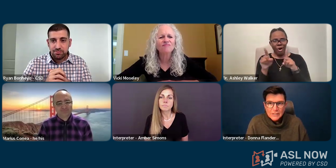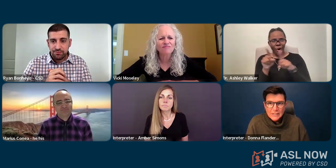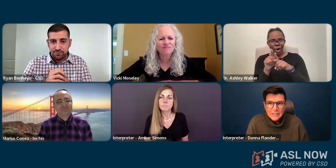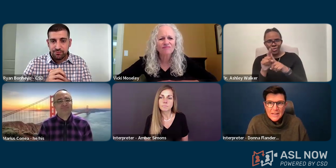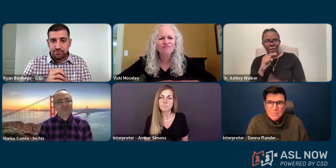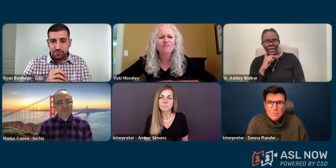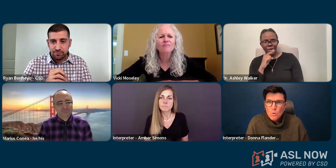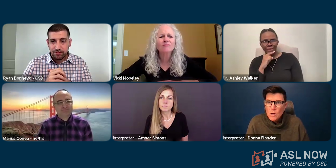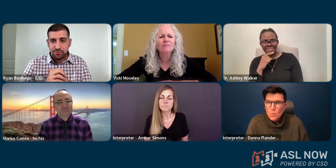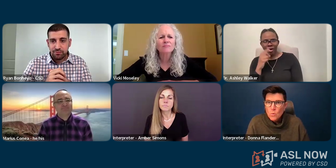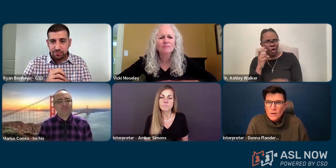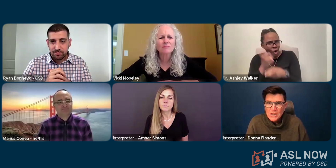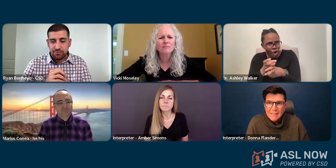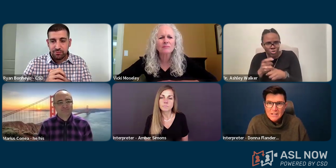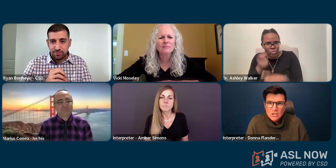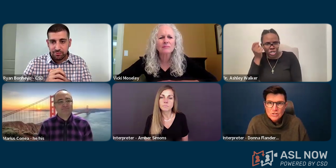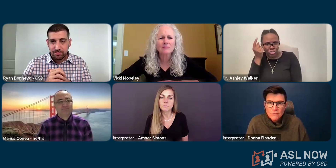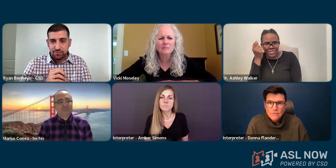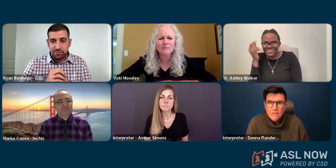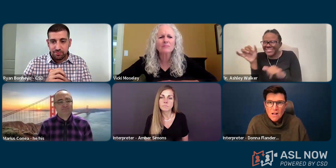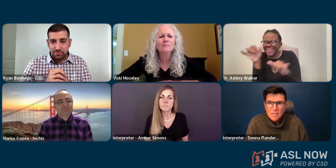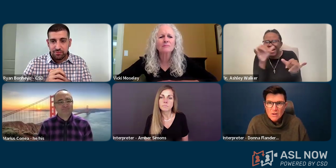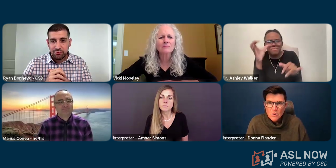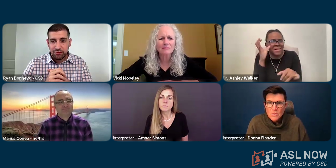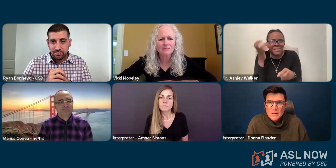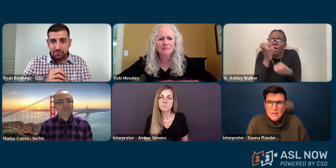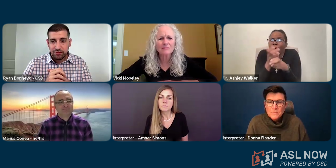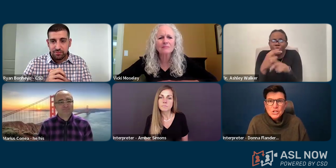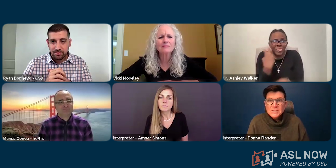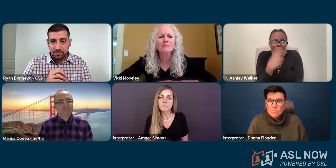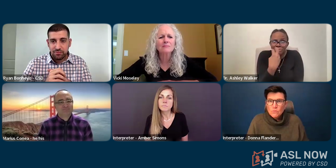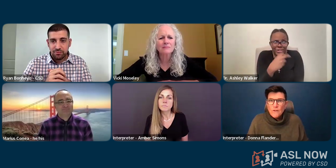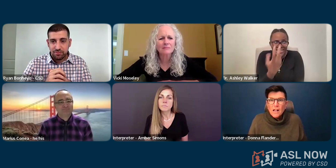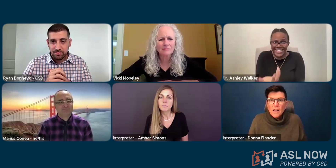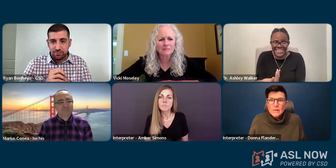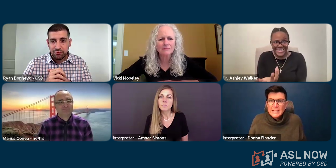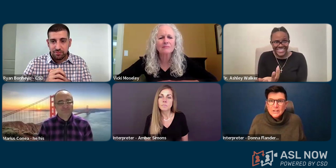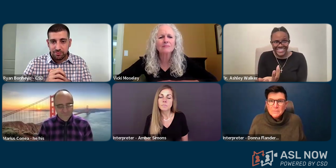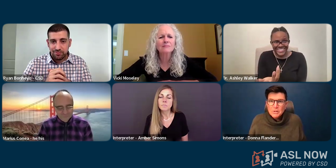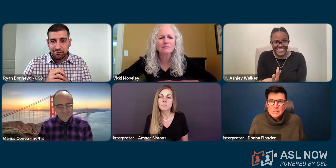in Africa and boy, what a challenge to follow. Just following a hearing.